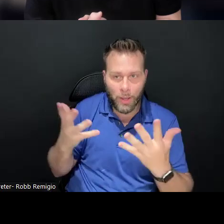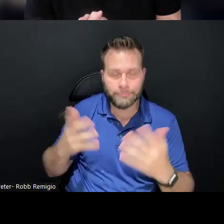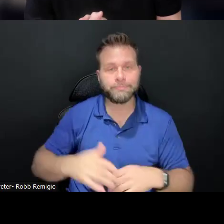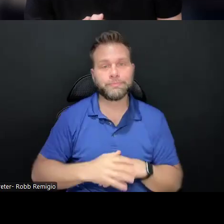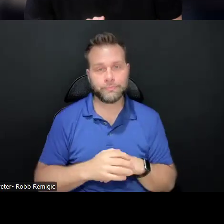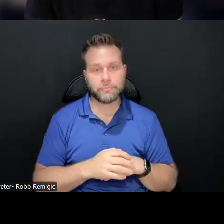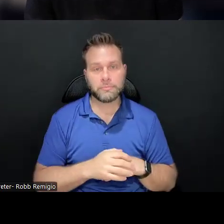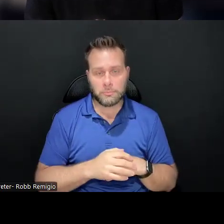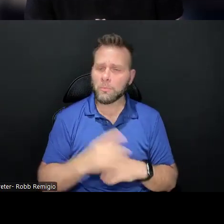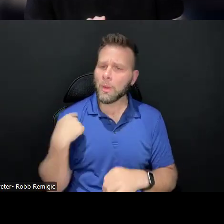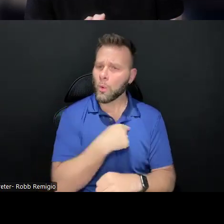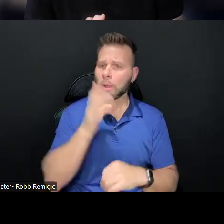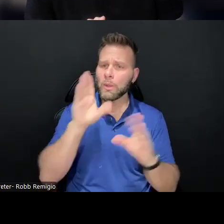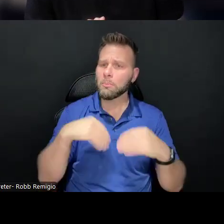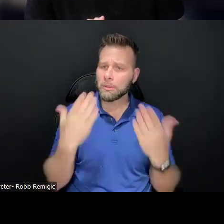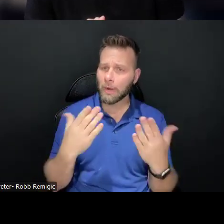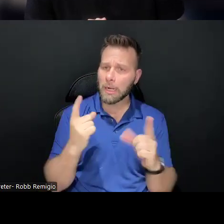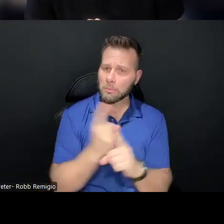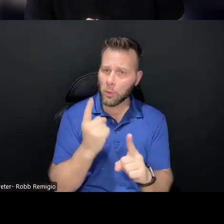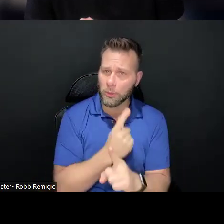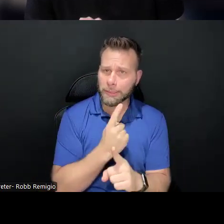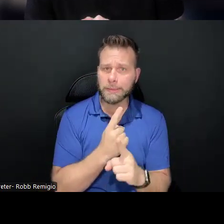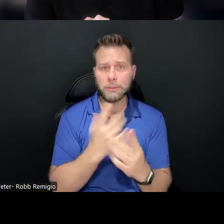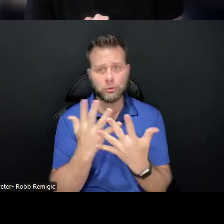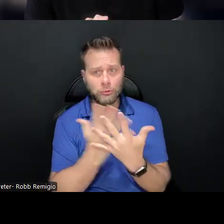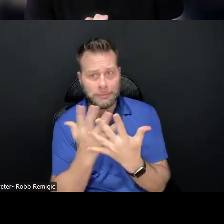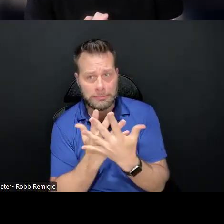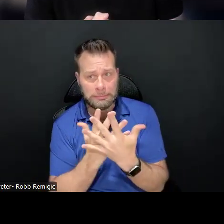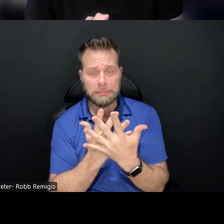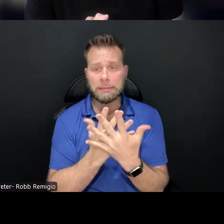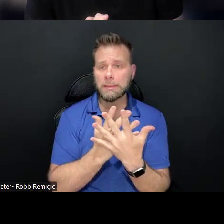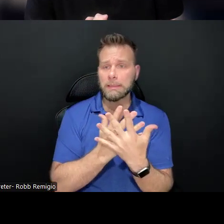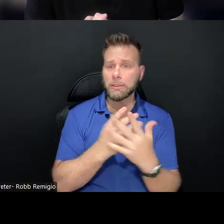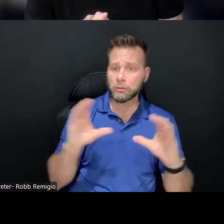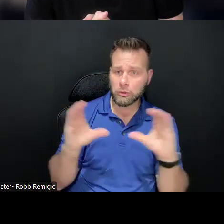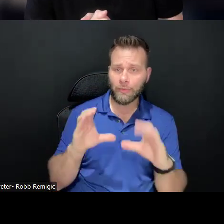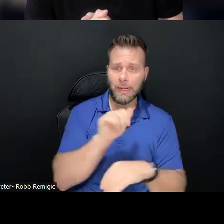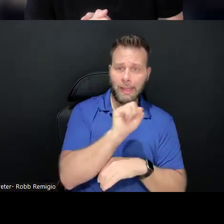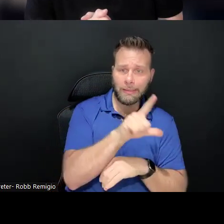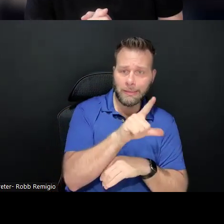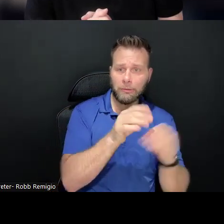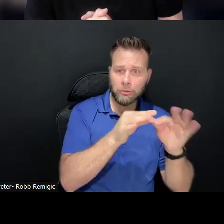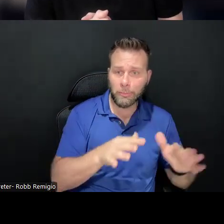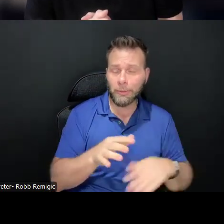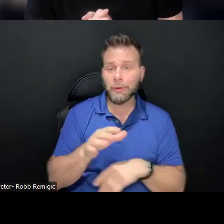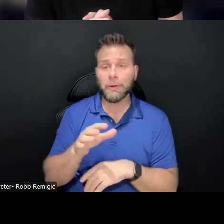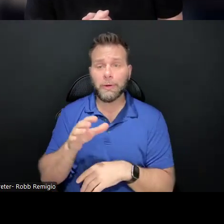But we will always provide you with the appropriate, a screened and certified ASL interpreter